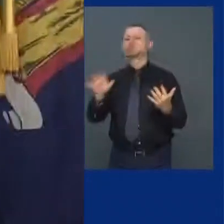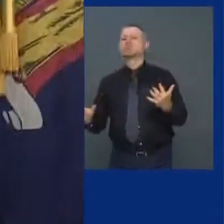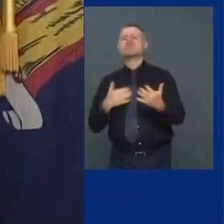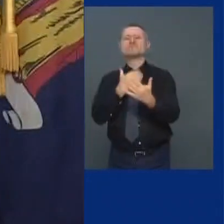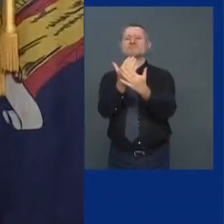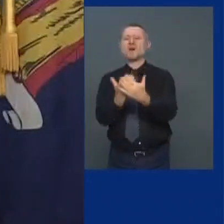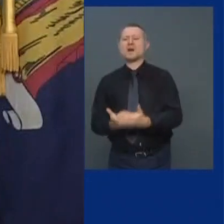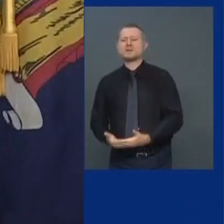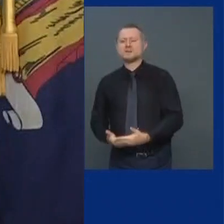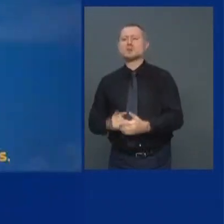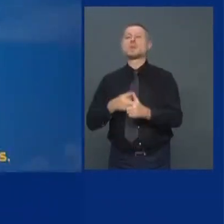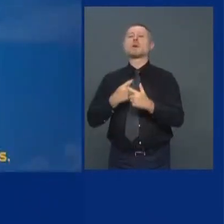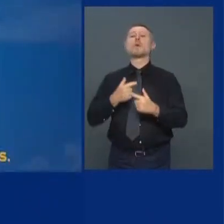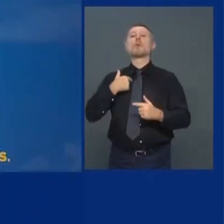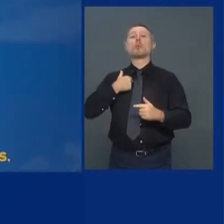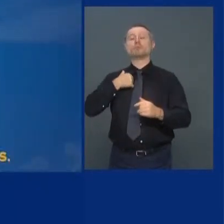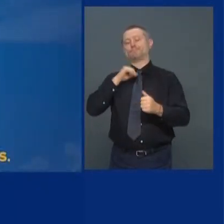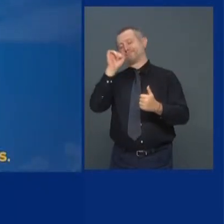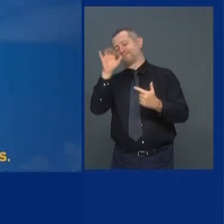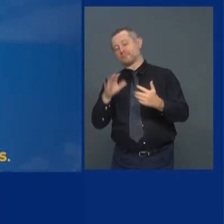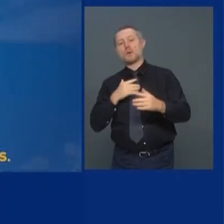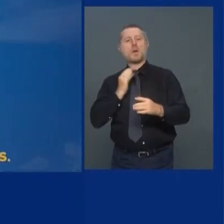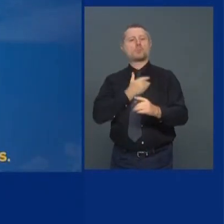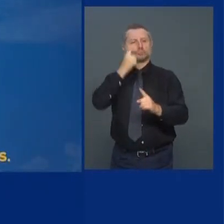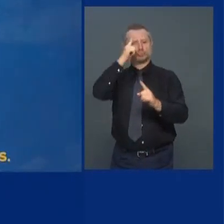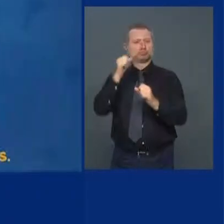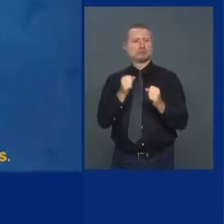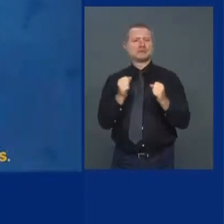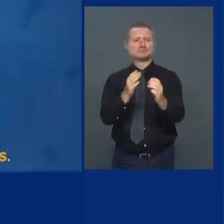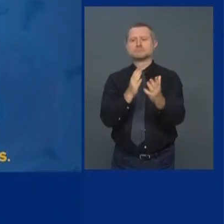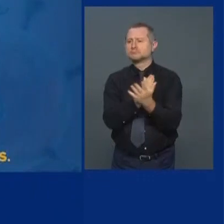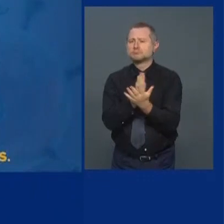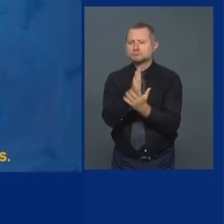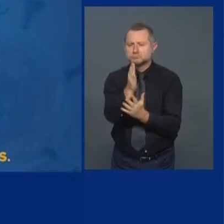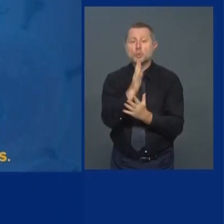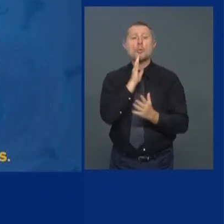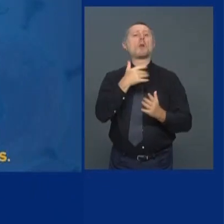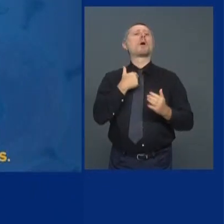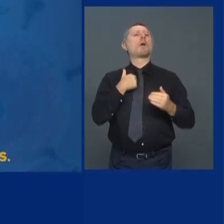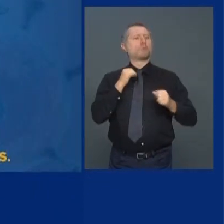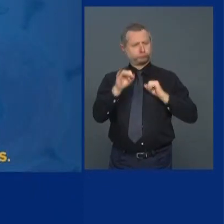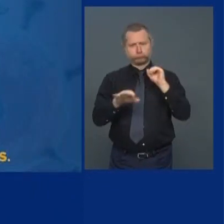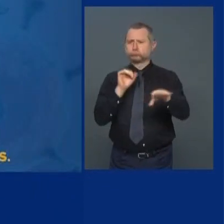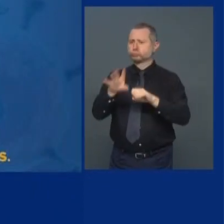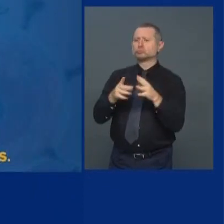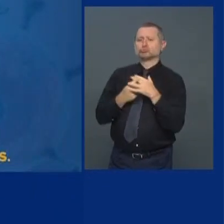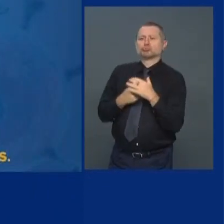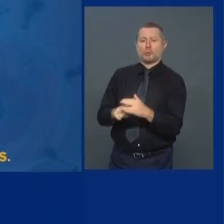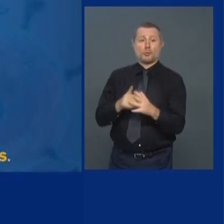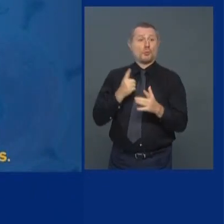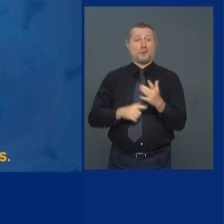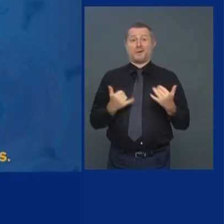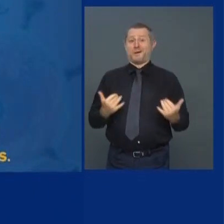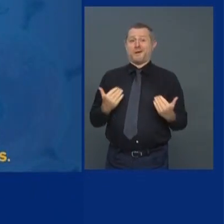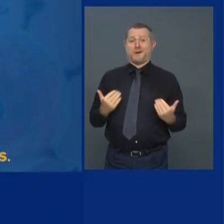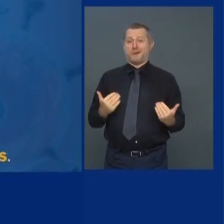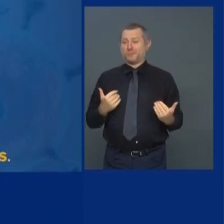ME. I WANT TO GO THROUGH SOME FACTS. THEN I'LL OUTLINE A STRATEGY THAT WE'RE GOING TO BEGIN